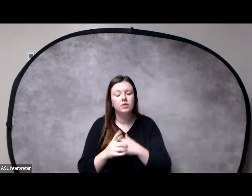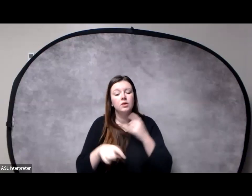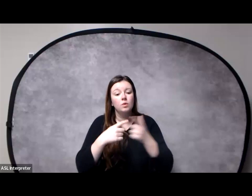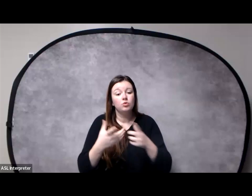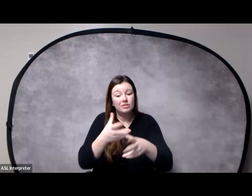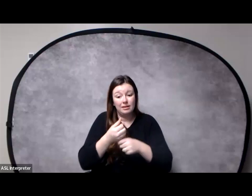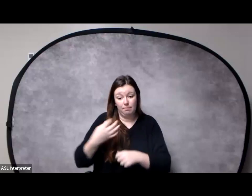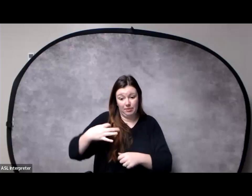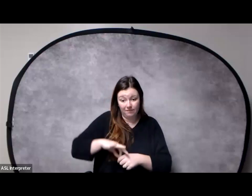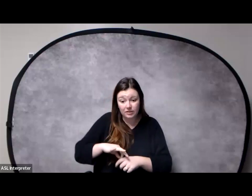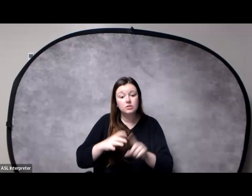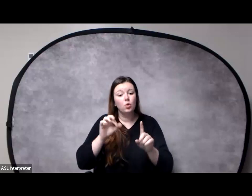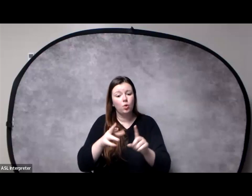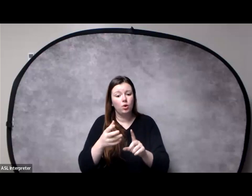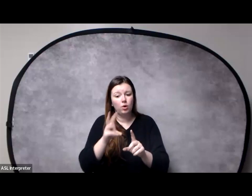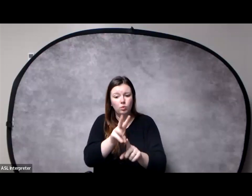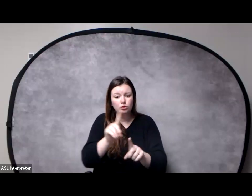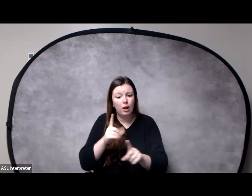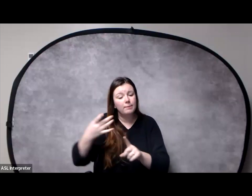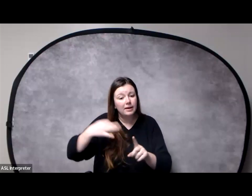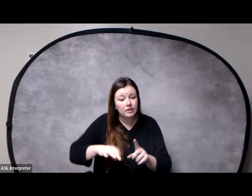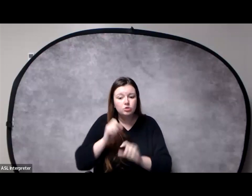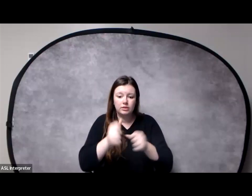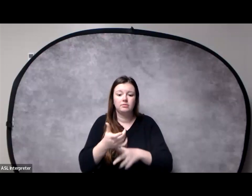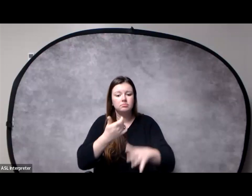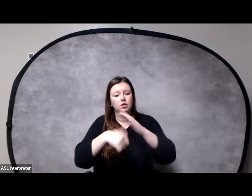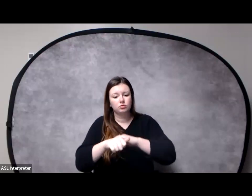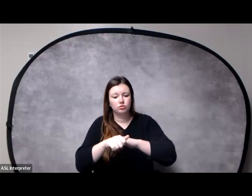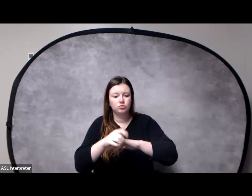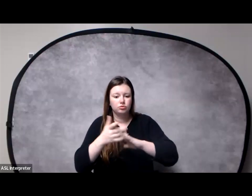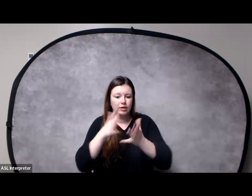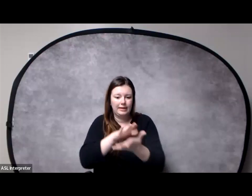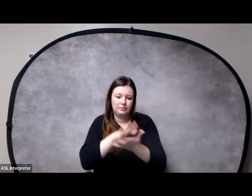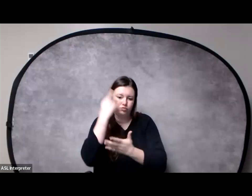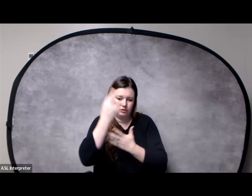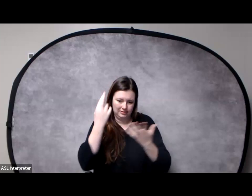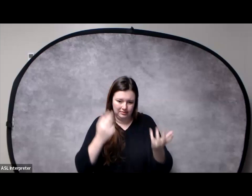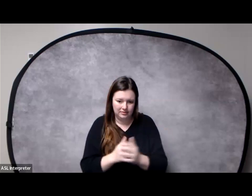It becomes potentially discriminatory under this proposed rule where actually making decisions